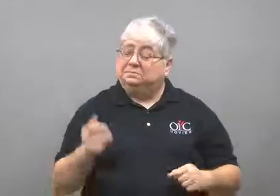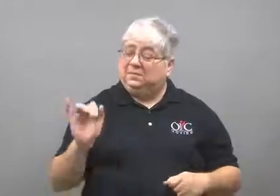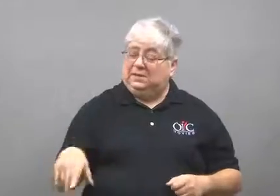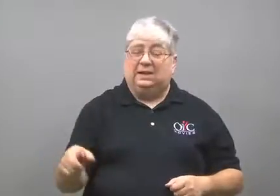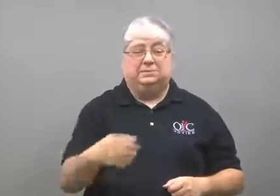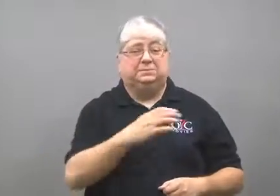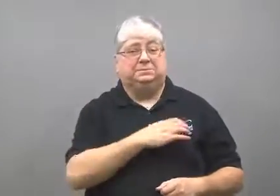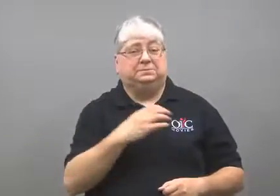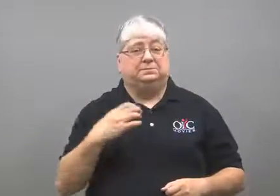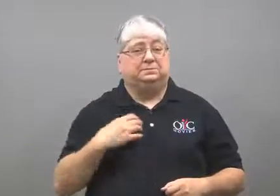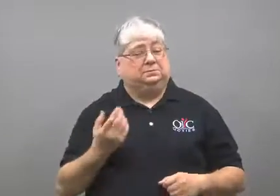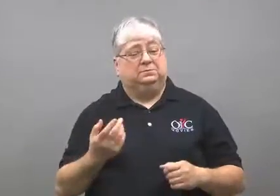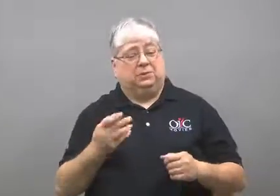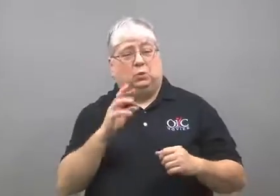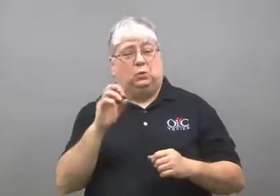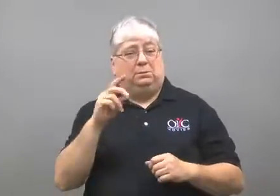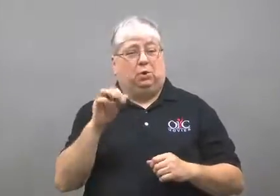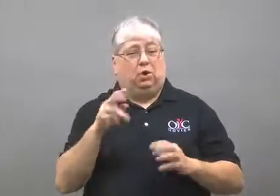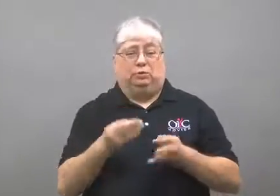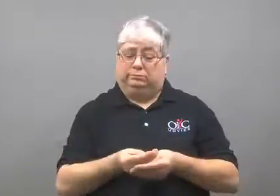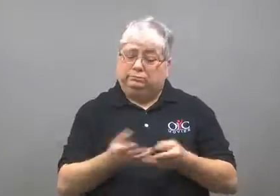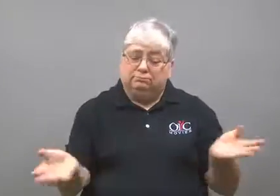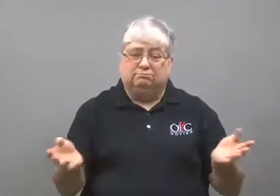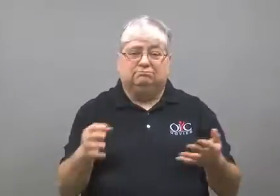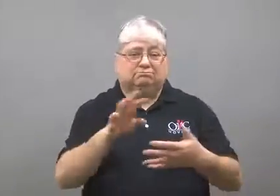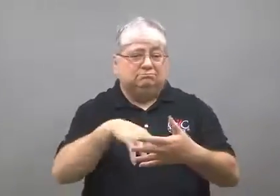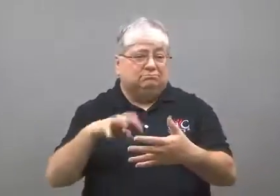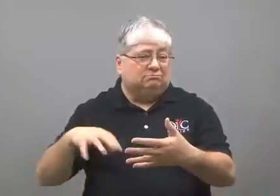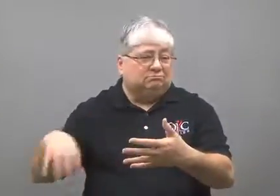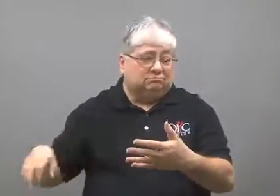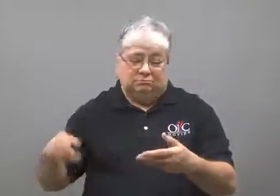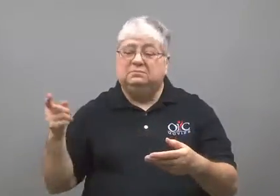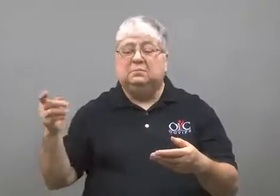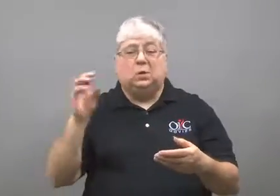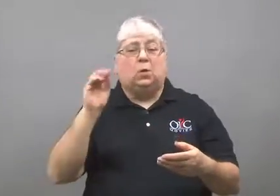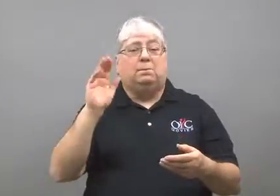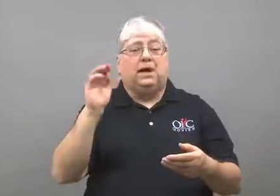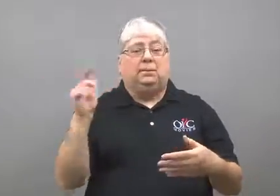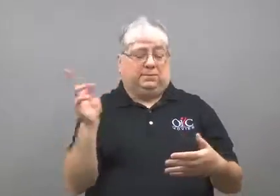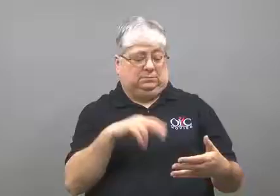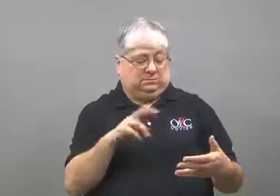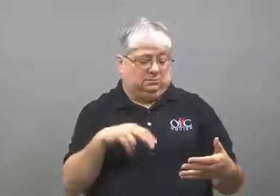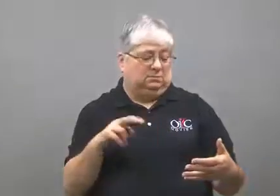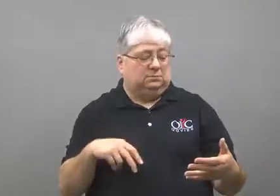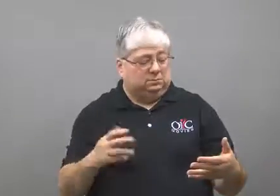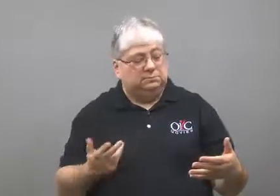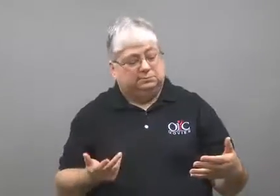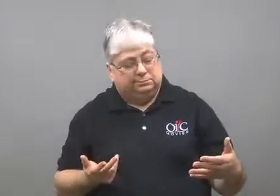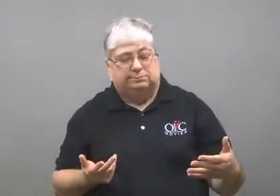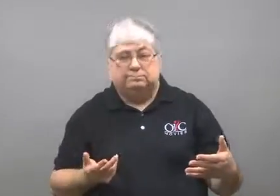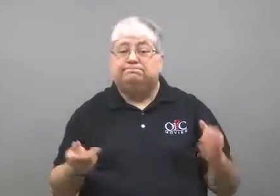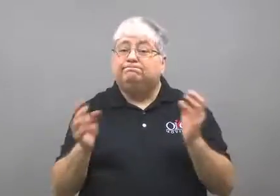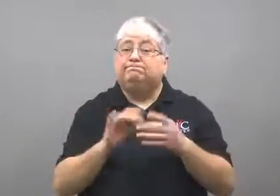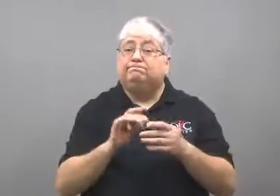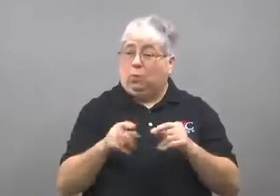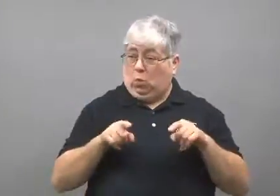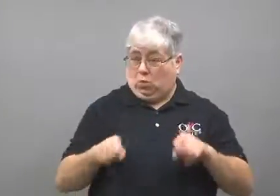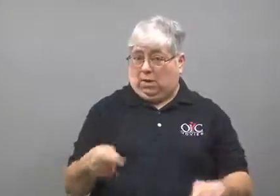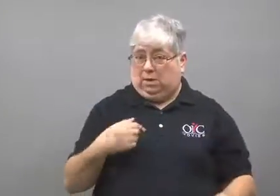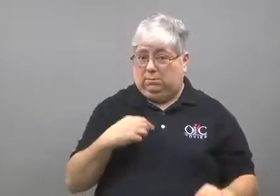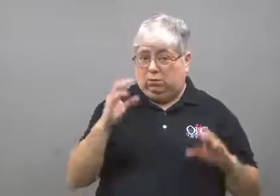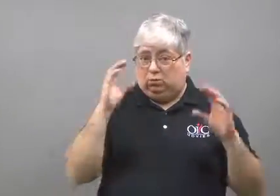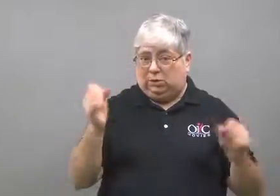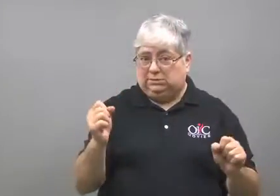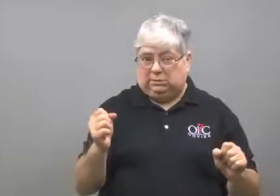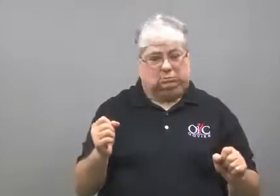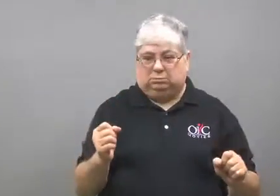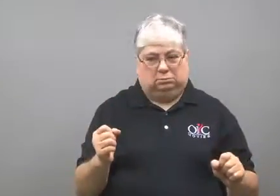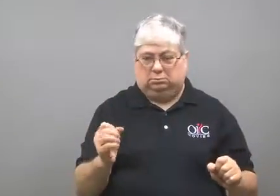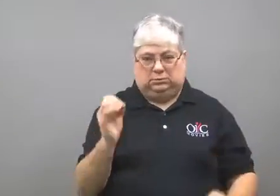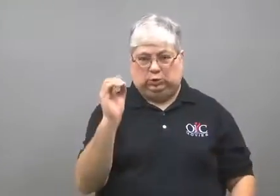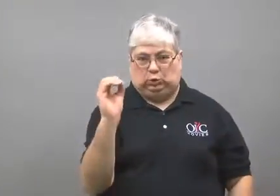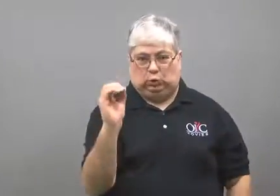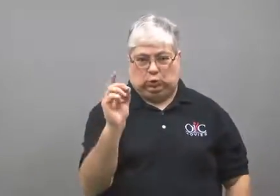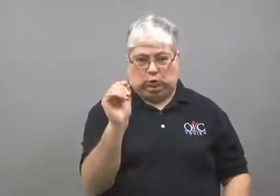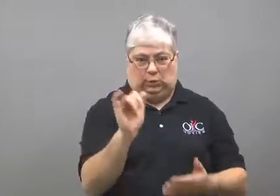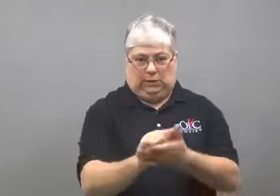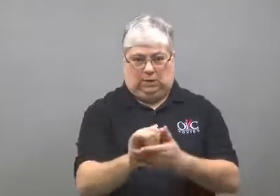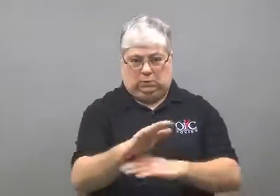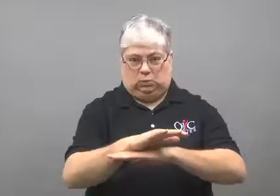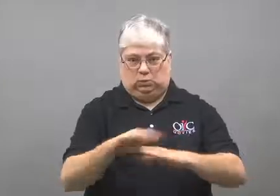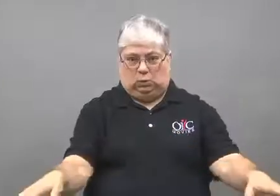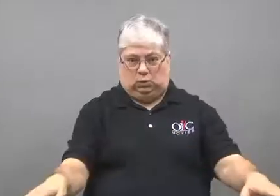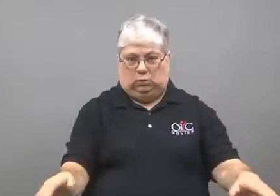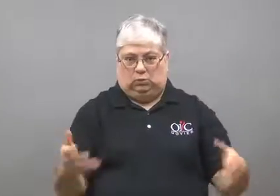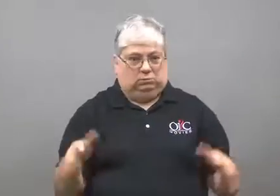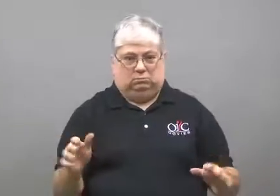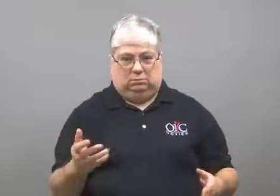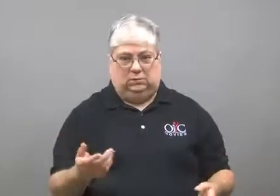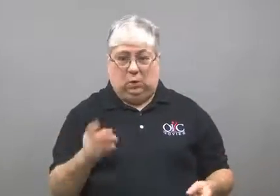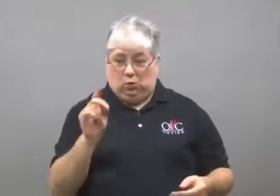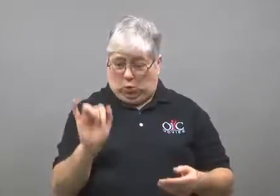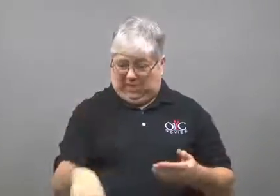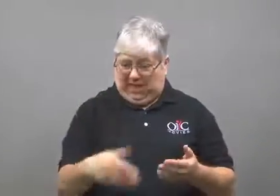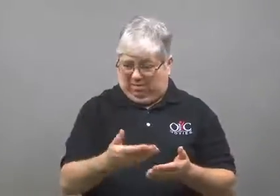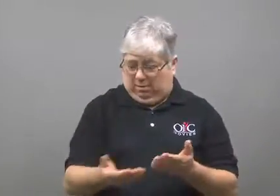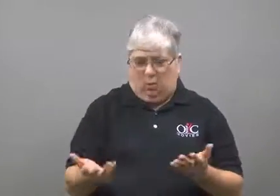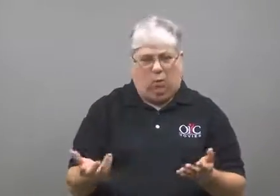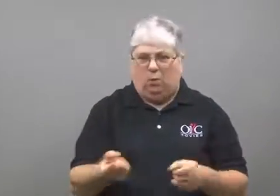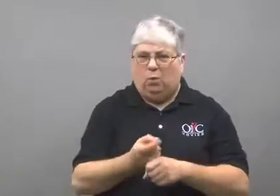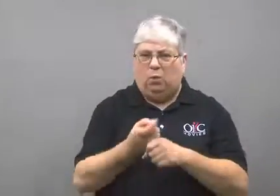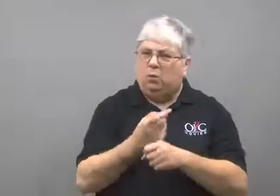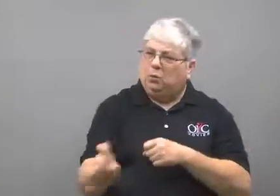After reading the report, Obama said this would not happen while he was president.